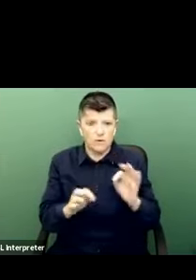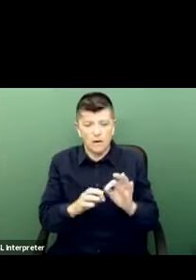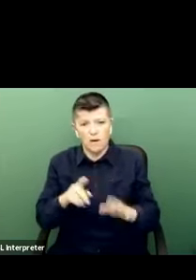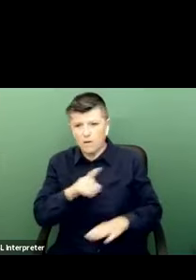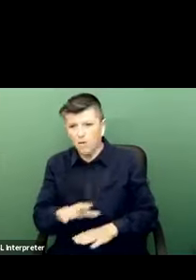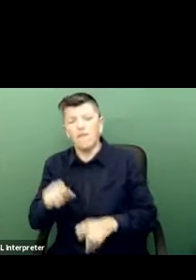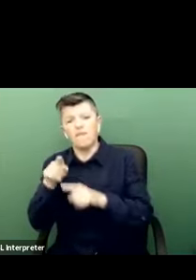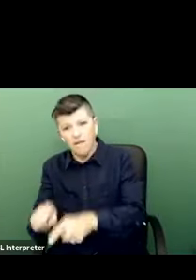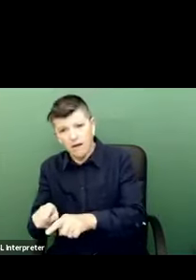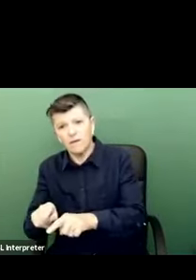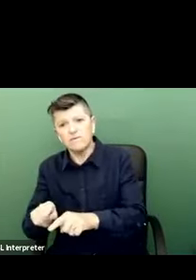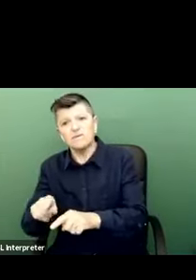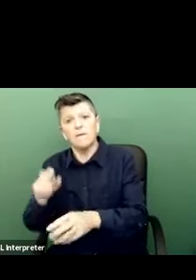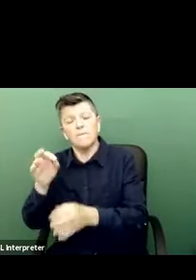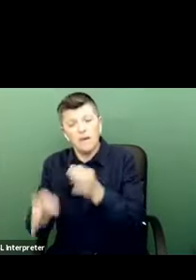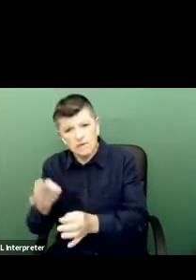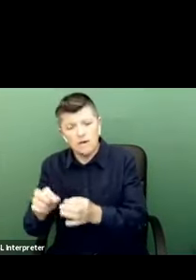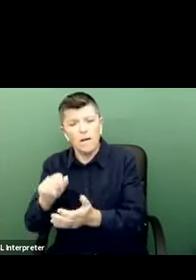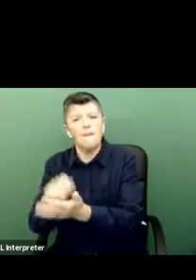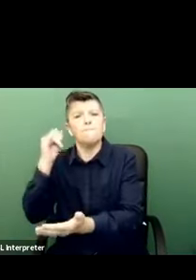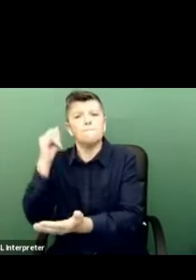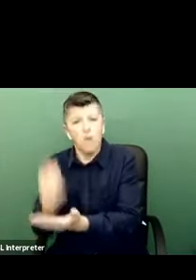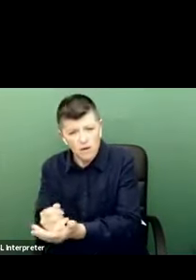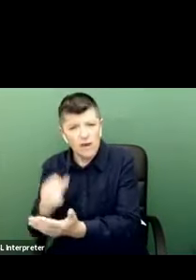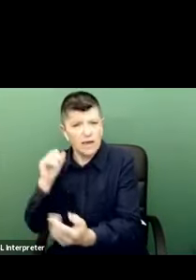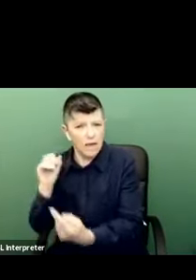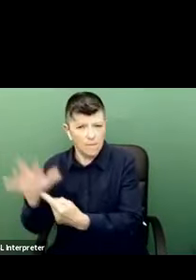in the contemporary world.